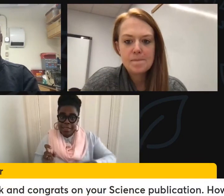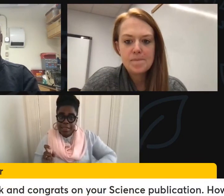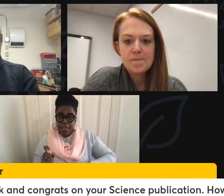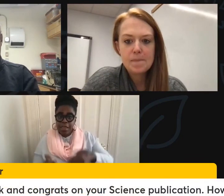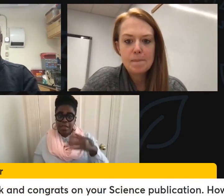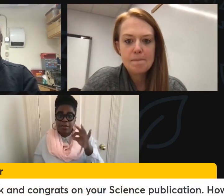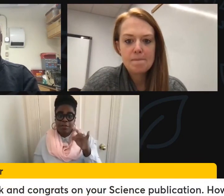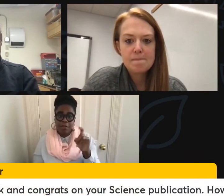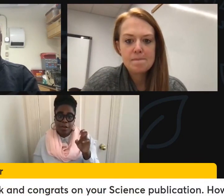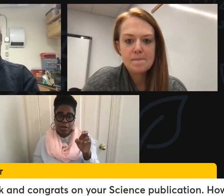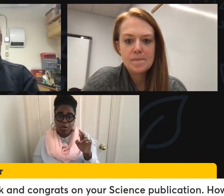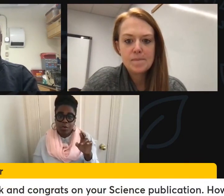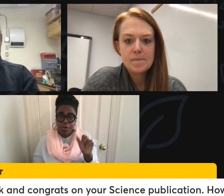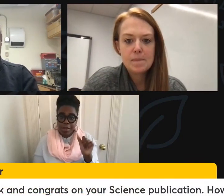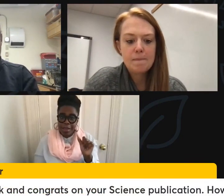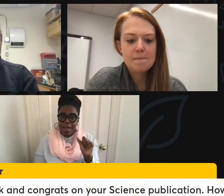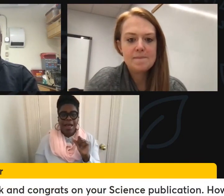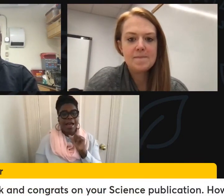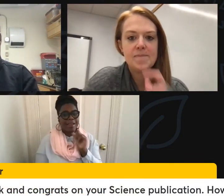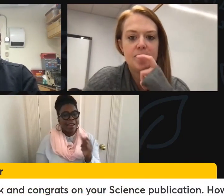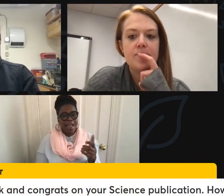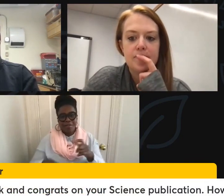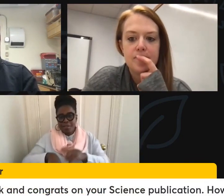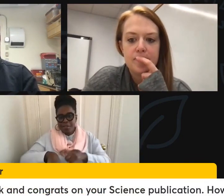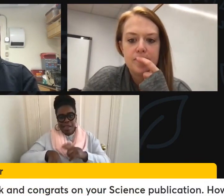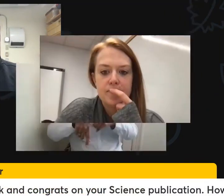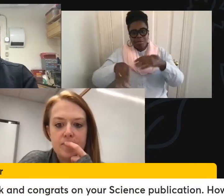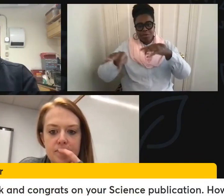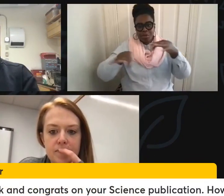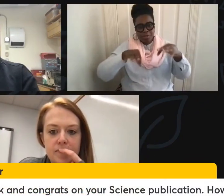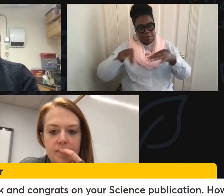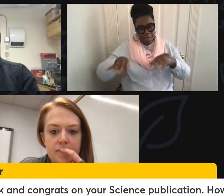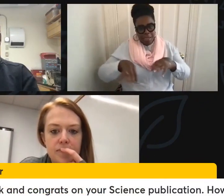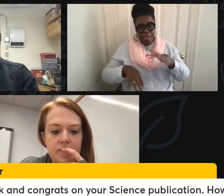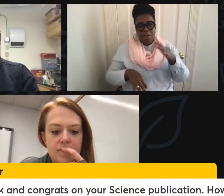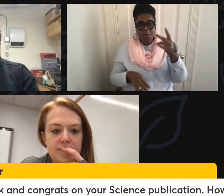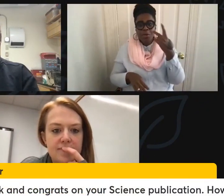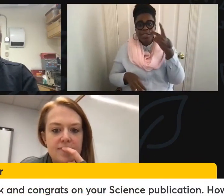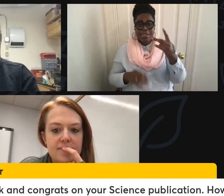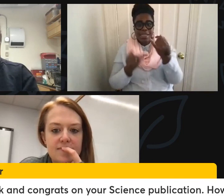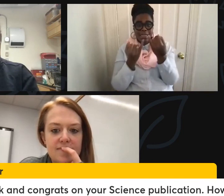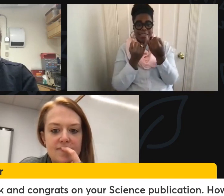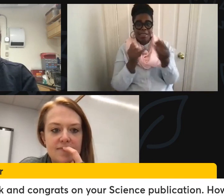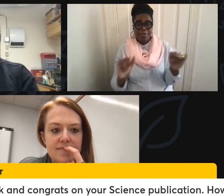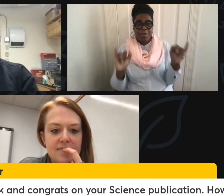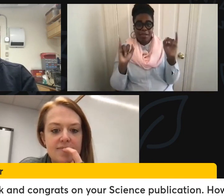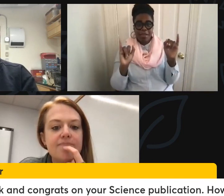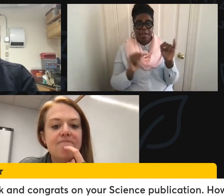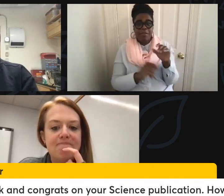have a chance to get into. But we see that this is actually independent of the microbiome. And so we can perform these